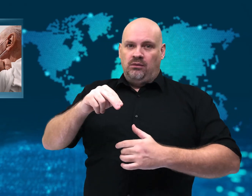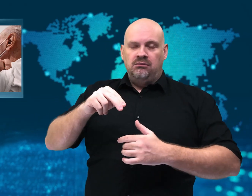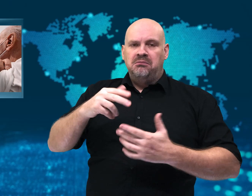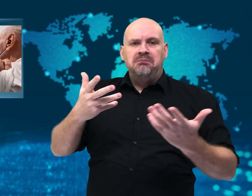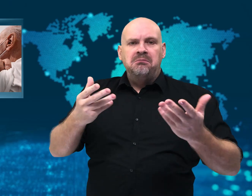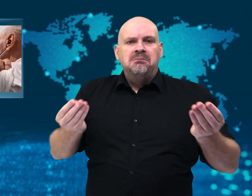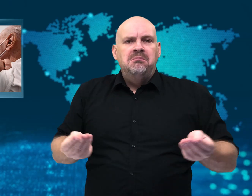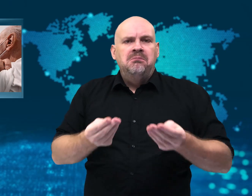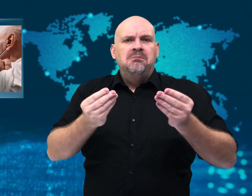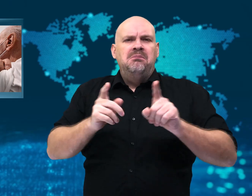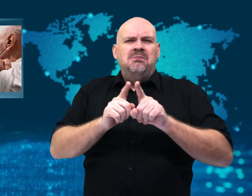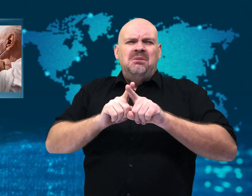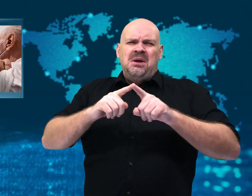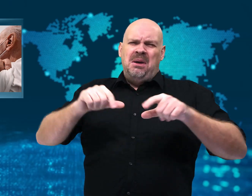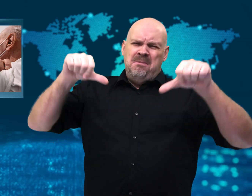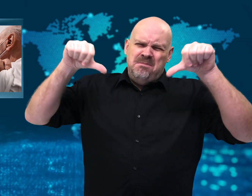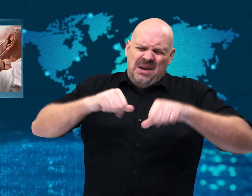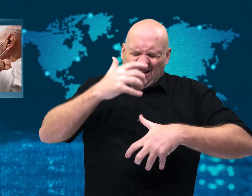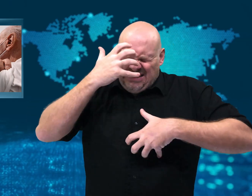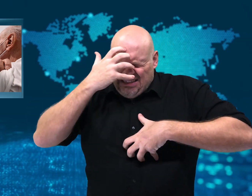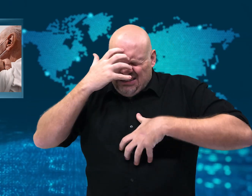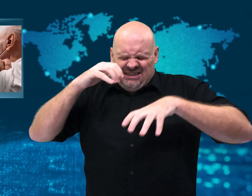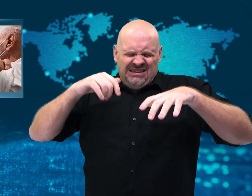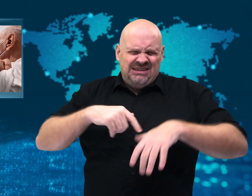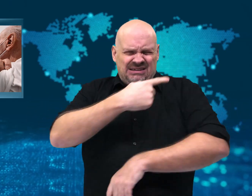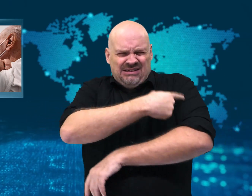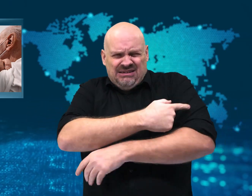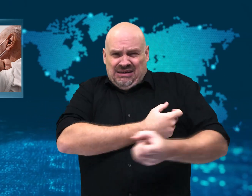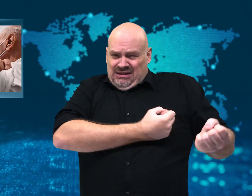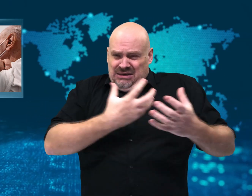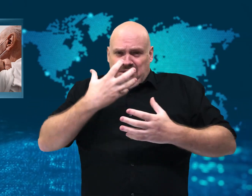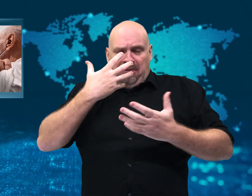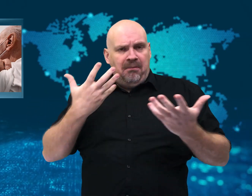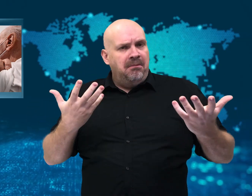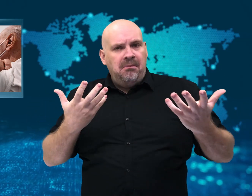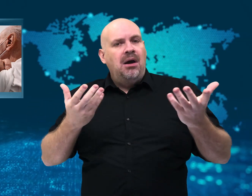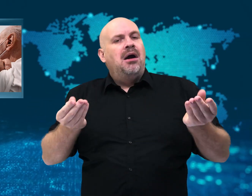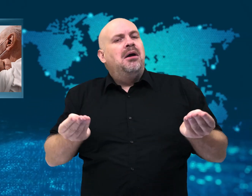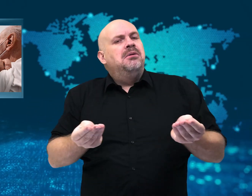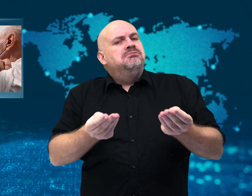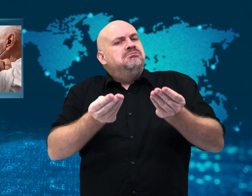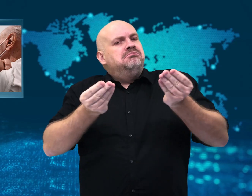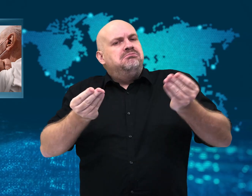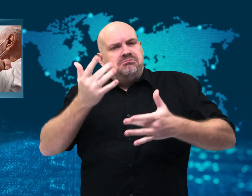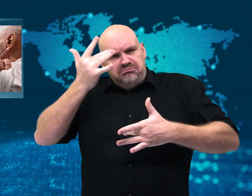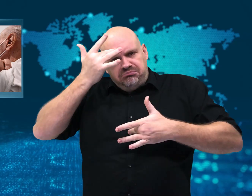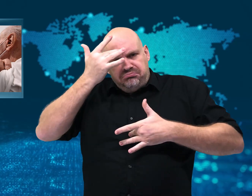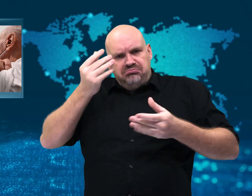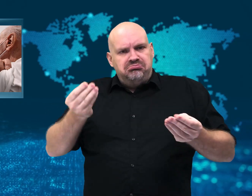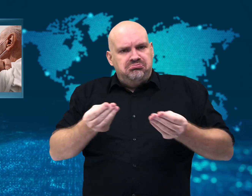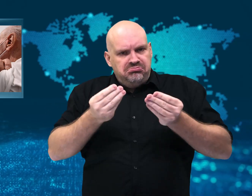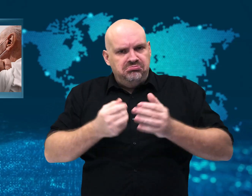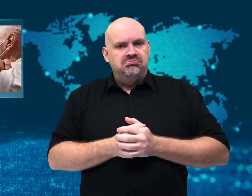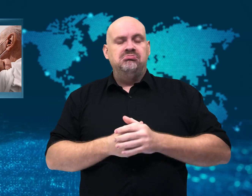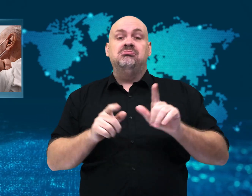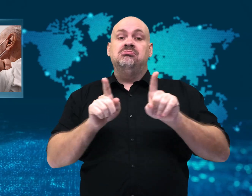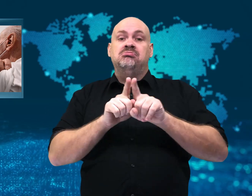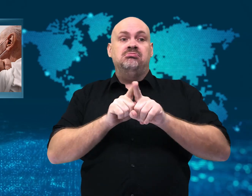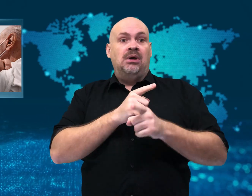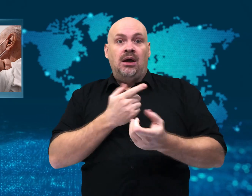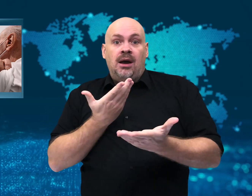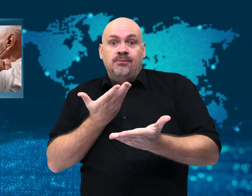the Omicron variant of COVID are presenting with mild symptoms,